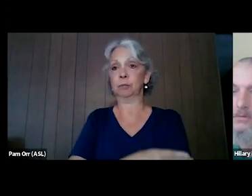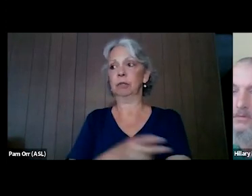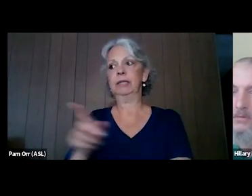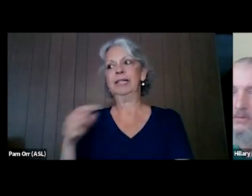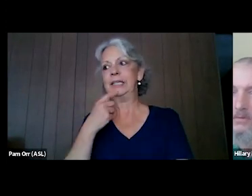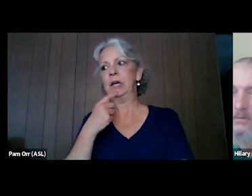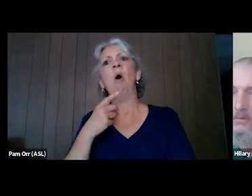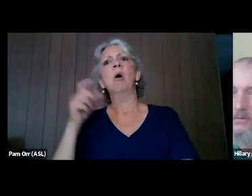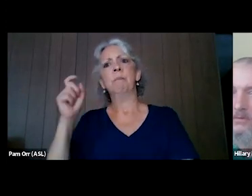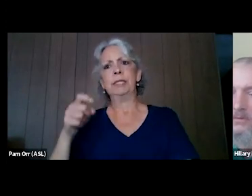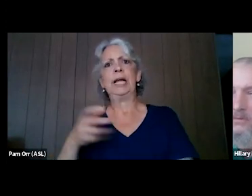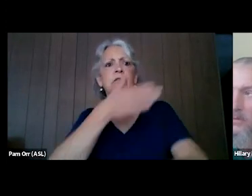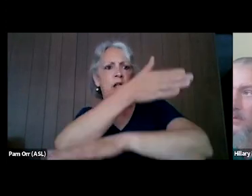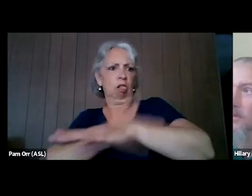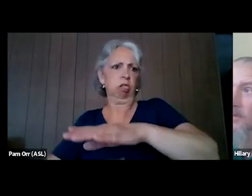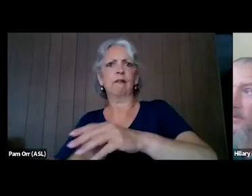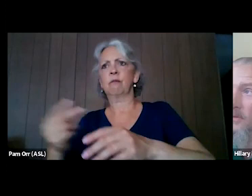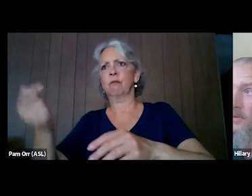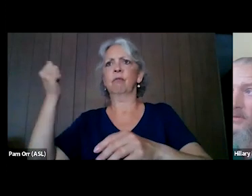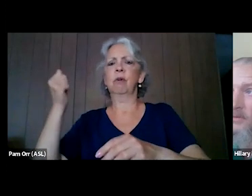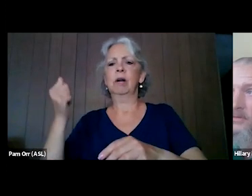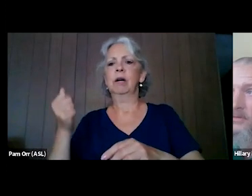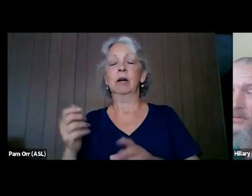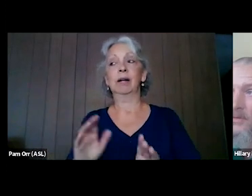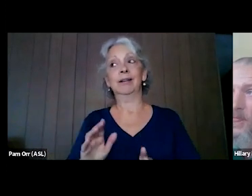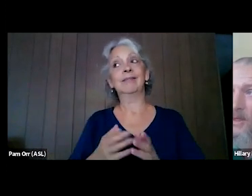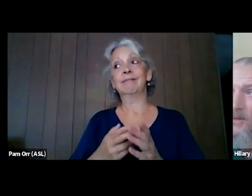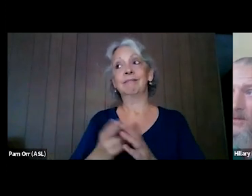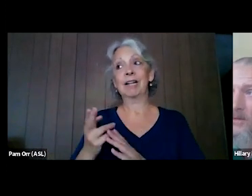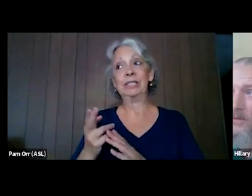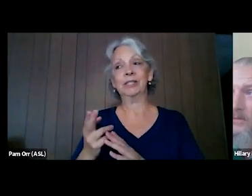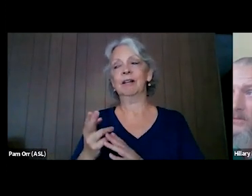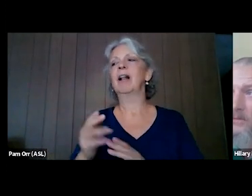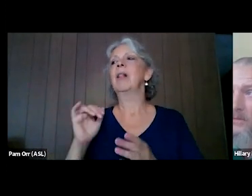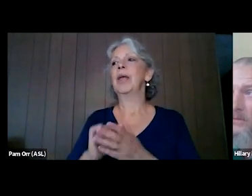they need these immediate amputations and skin graft. And frankly that is actually completely untrue.